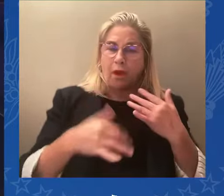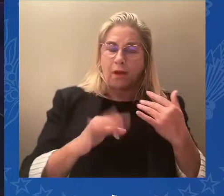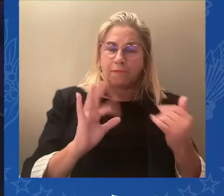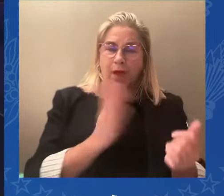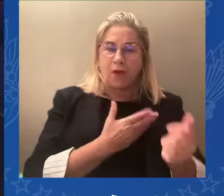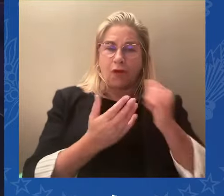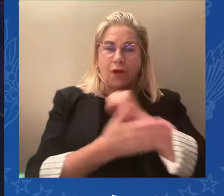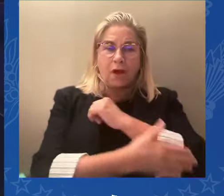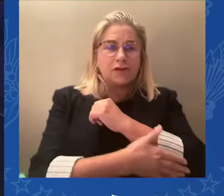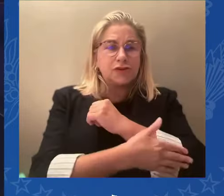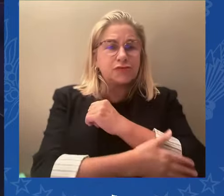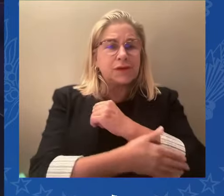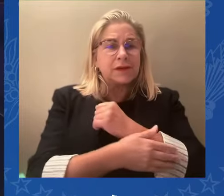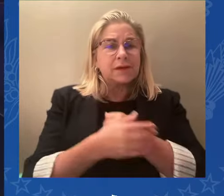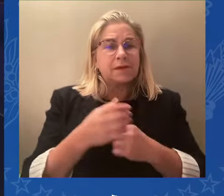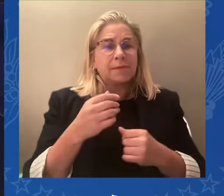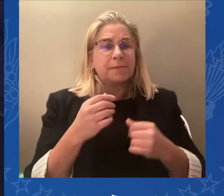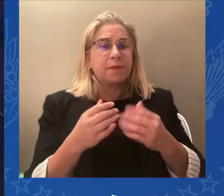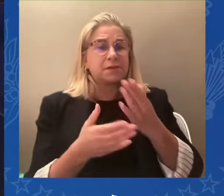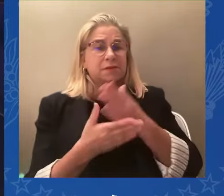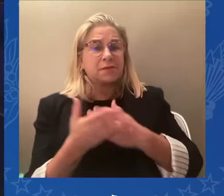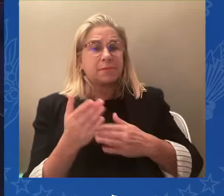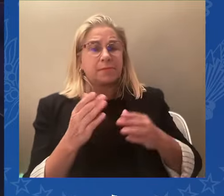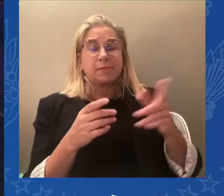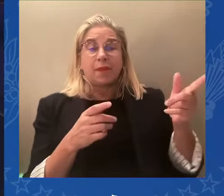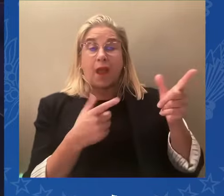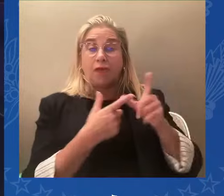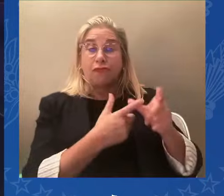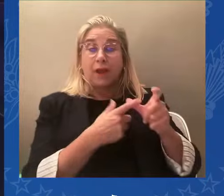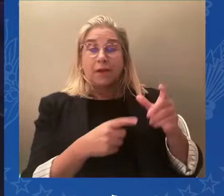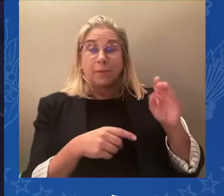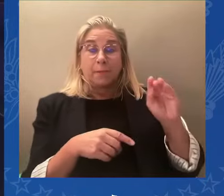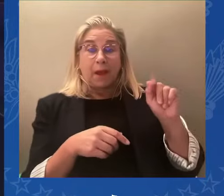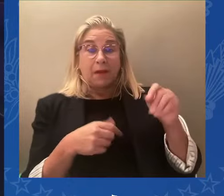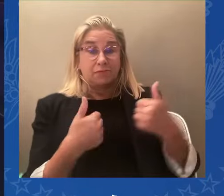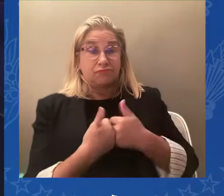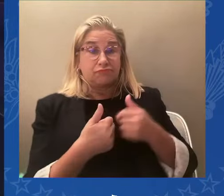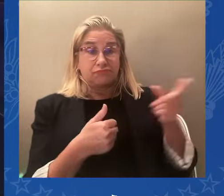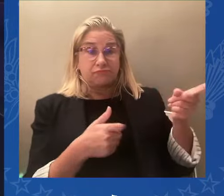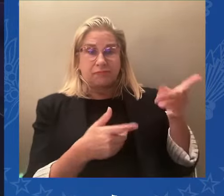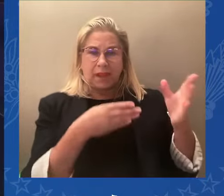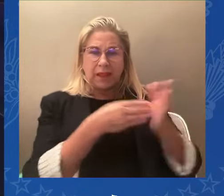Any president should reject hate in America and incite -- not incite it.